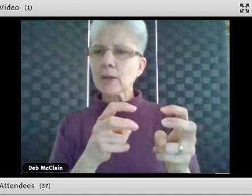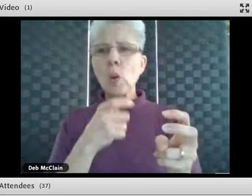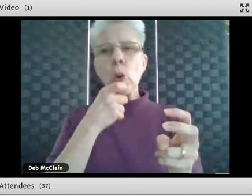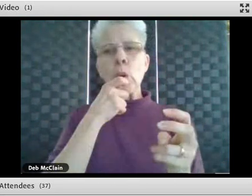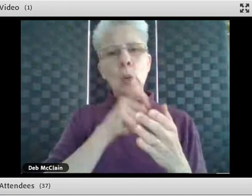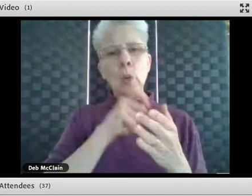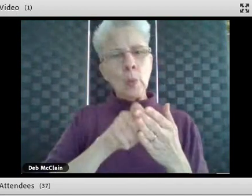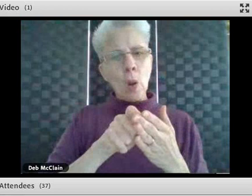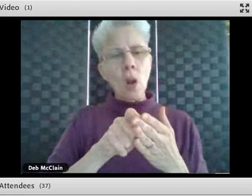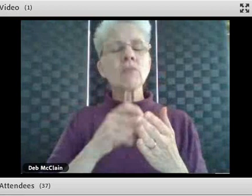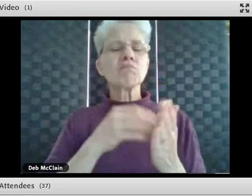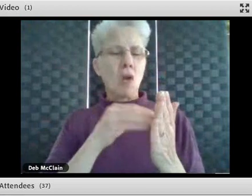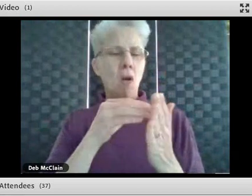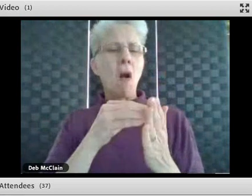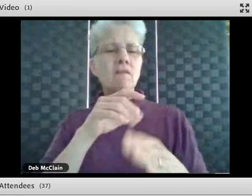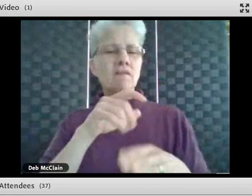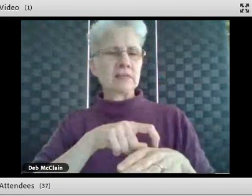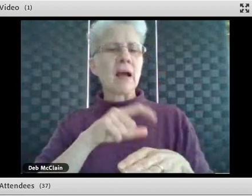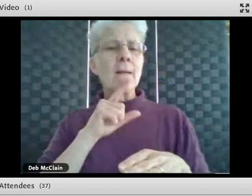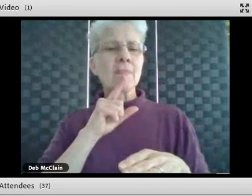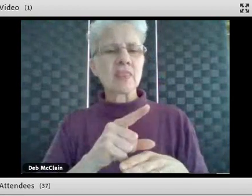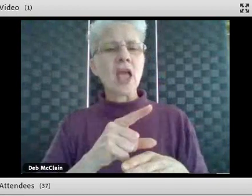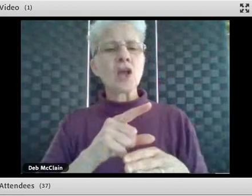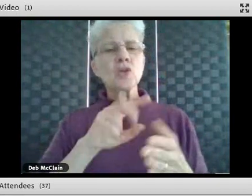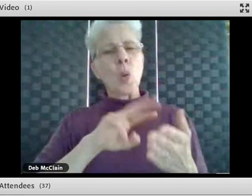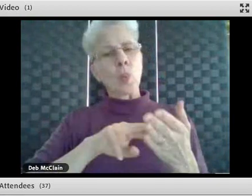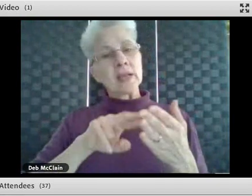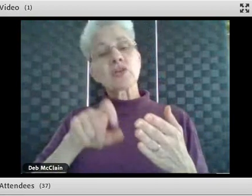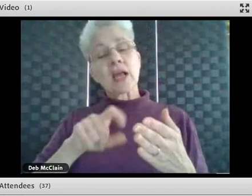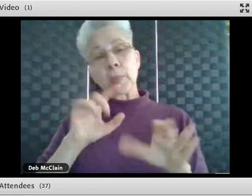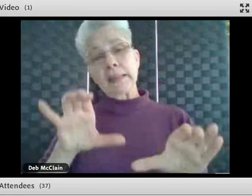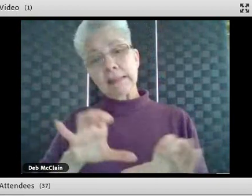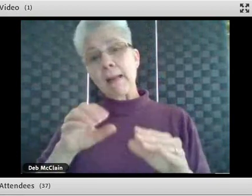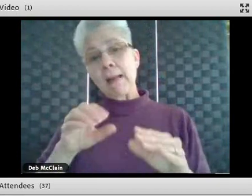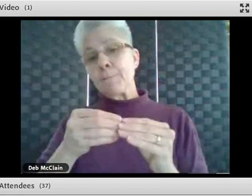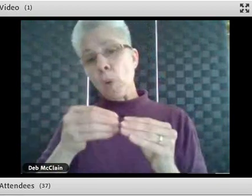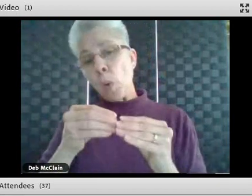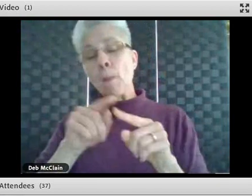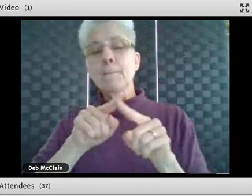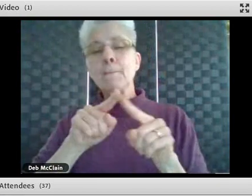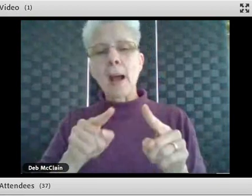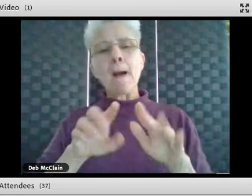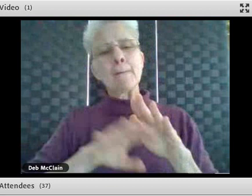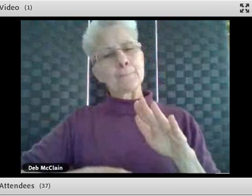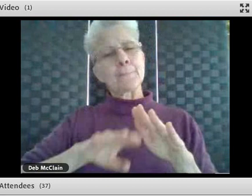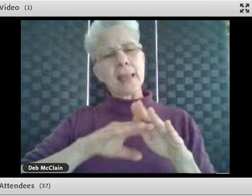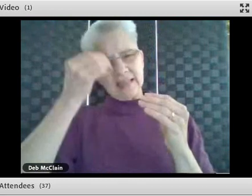So, oftentimes, there's additional research that needs to be done, but in the basic bubble, that's what you do.